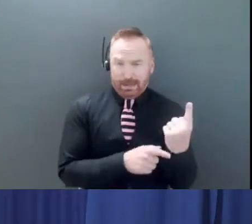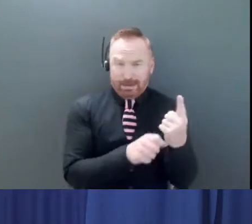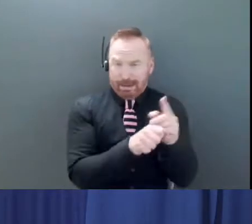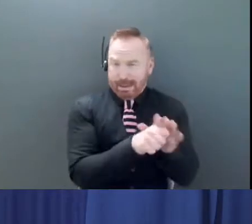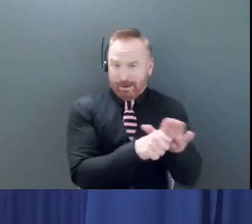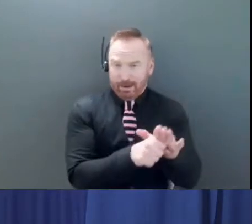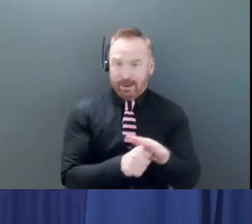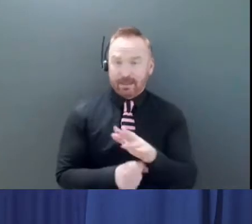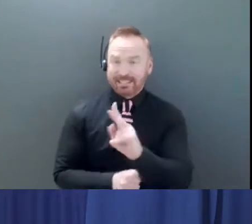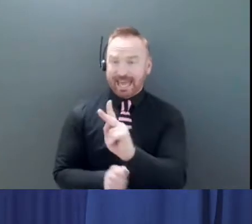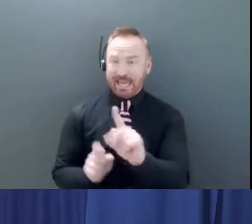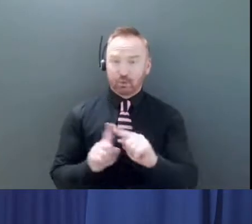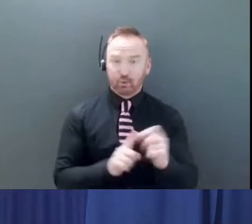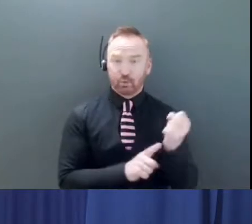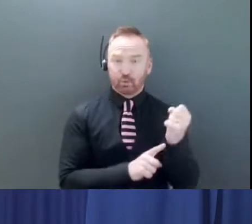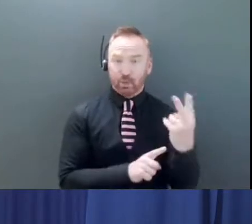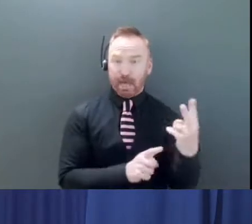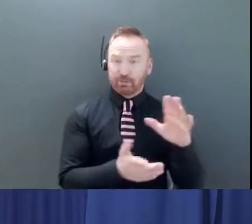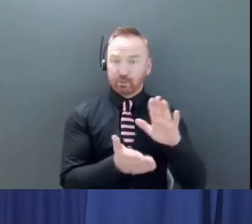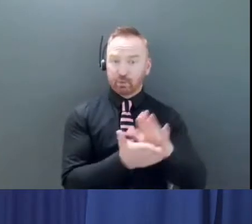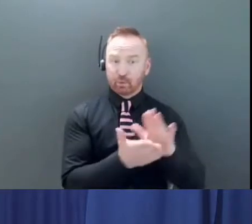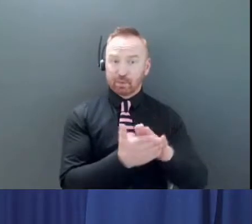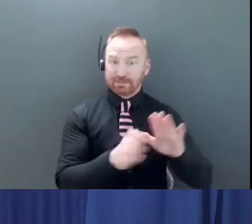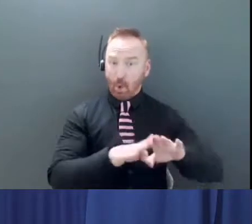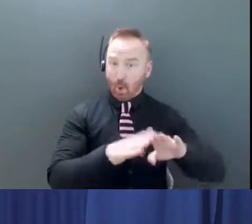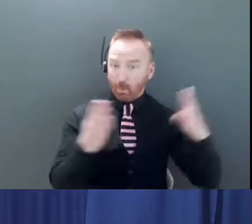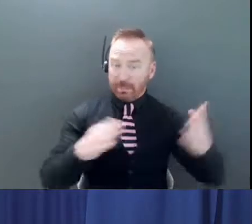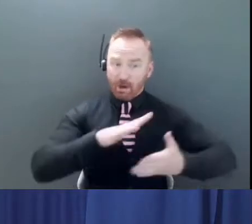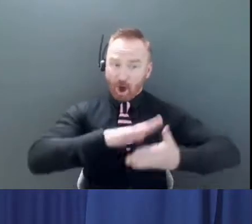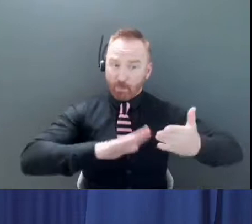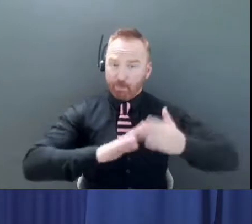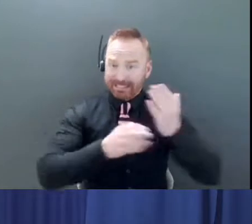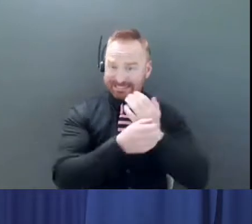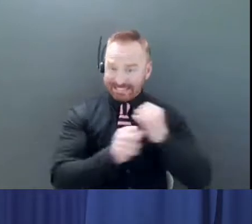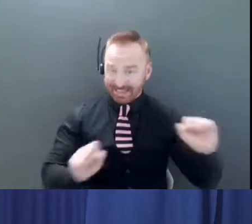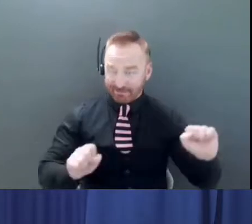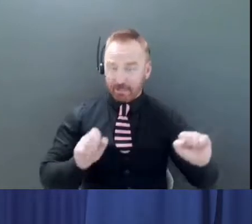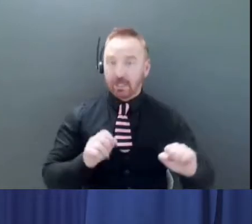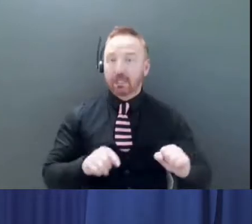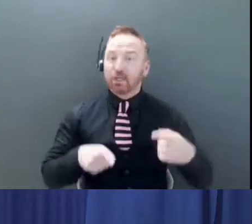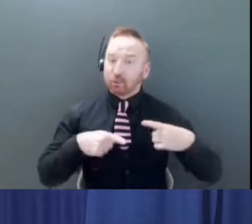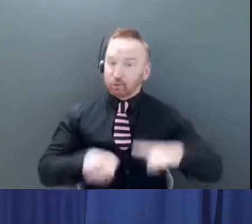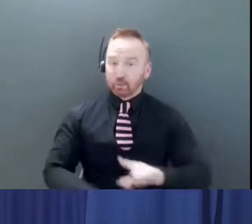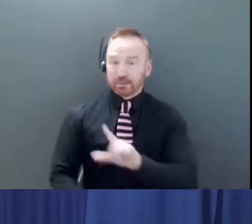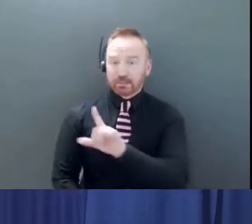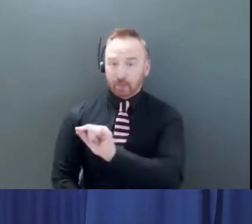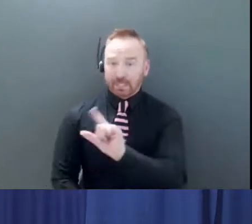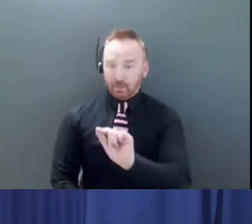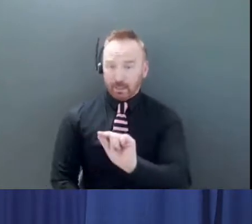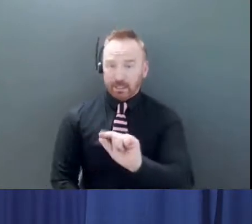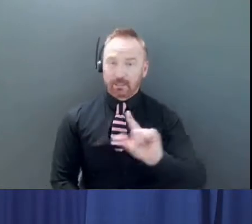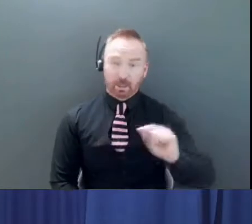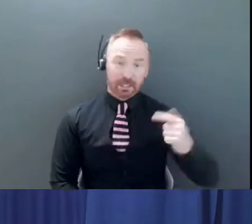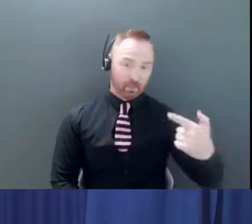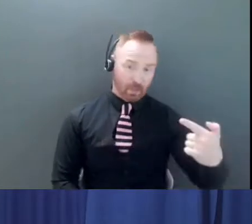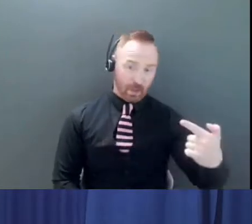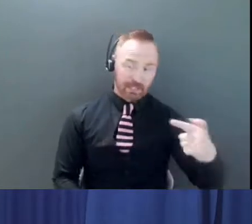between the 2020, 21 school year. We have shown we can keep our schools open and safe for